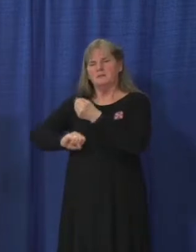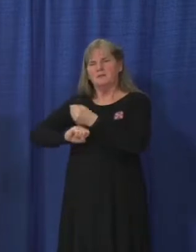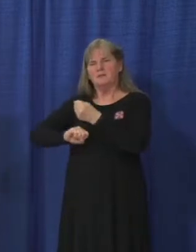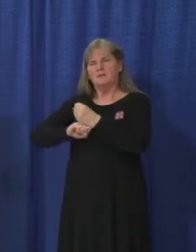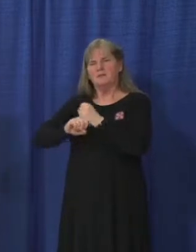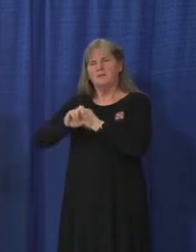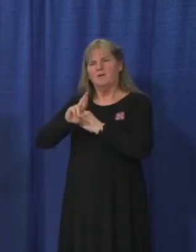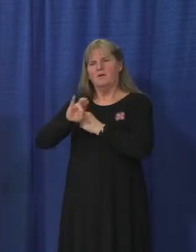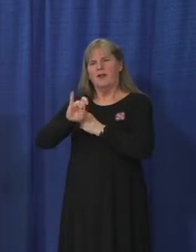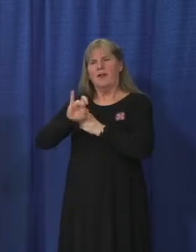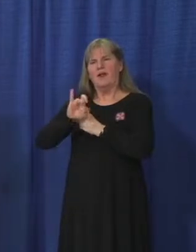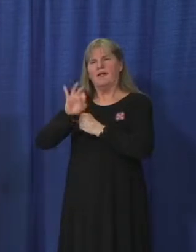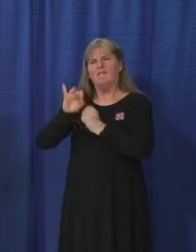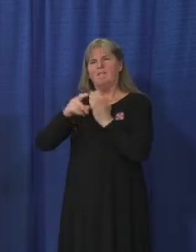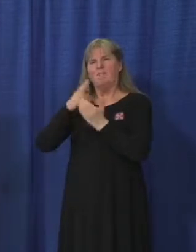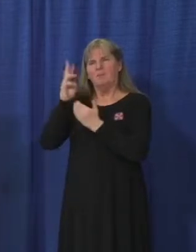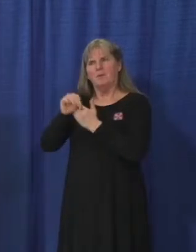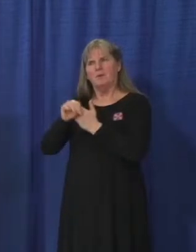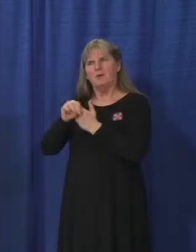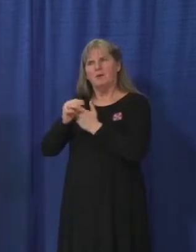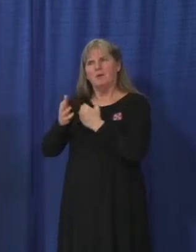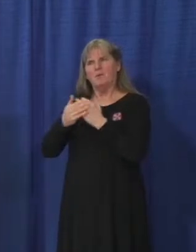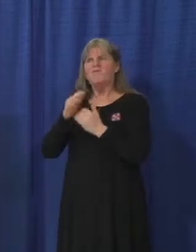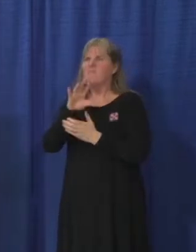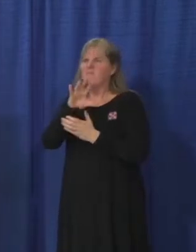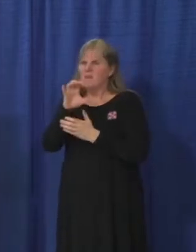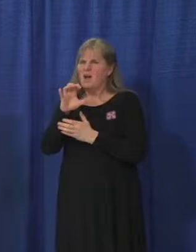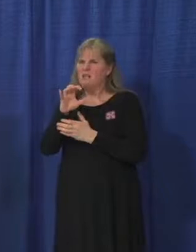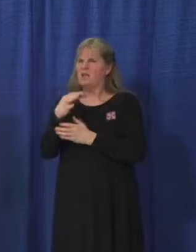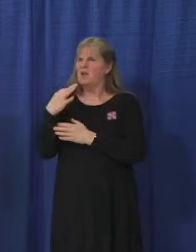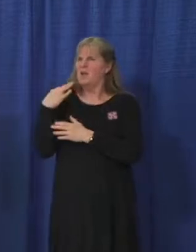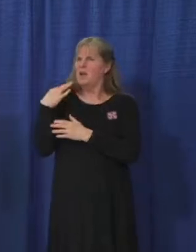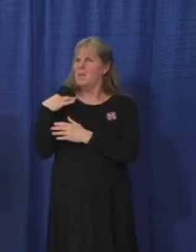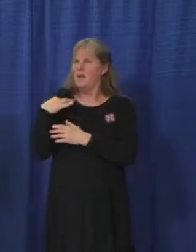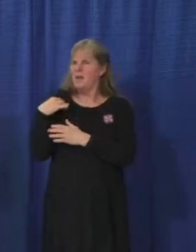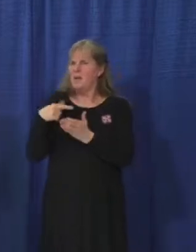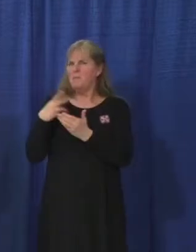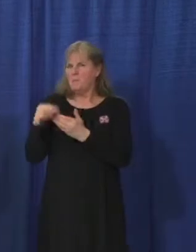500 clients to begin with. By September of last year that